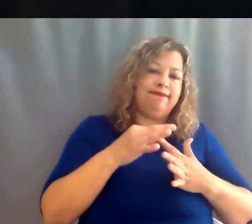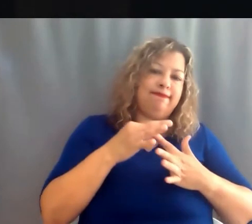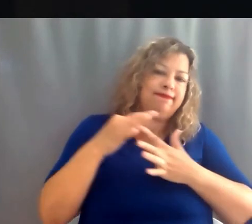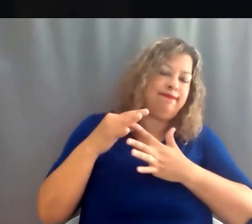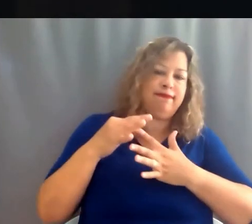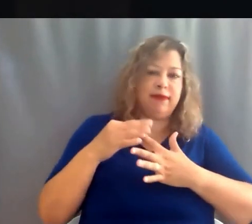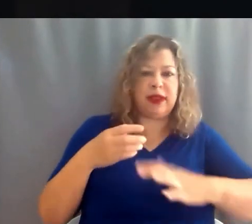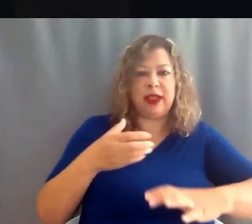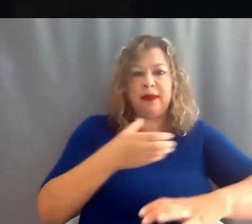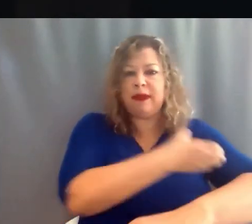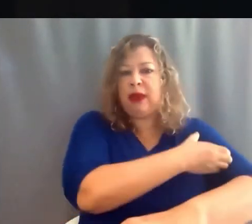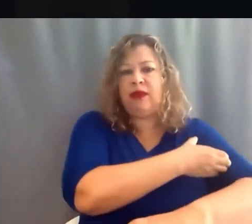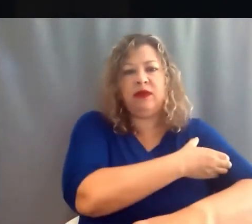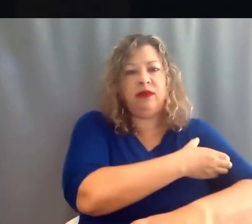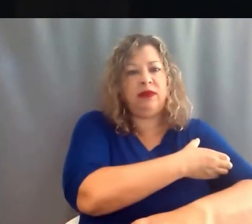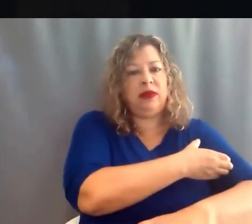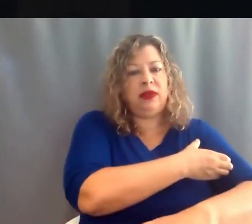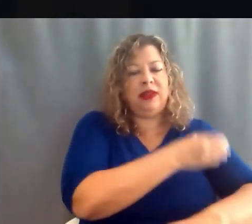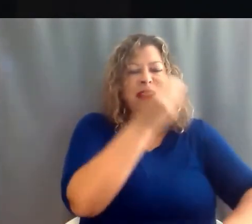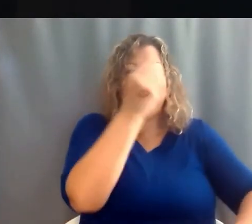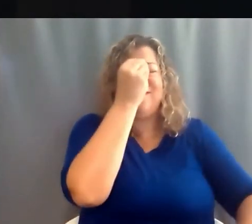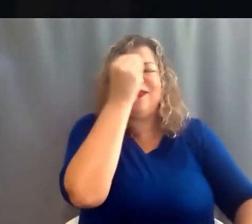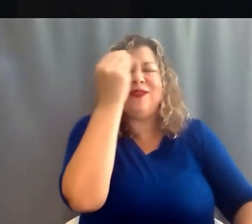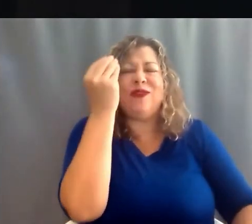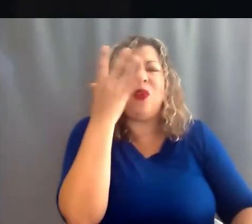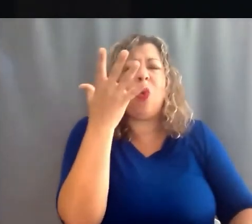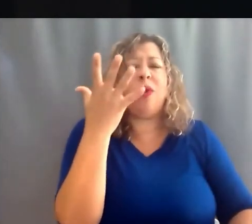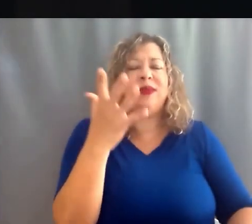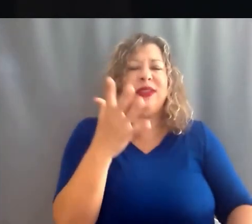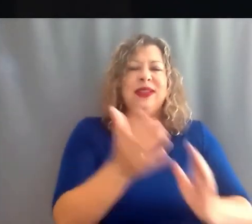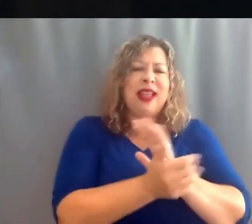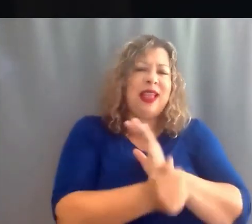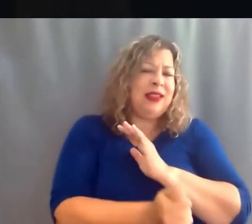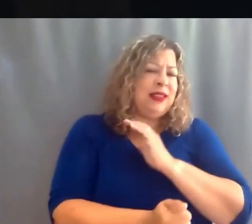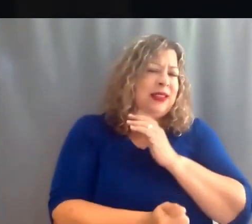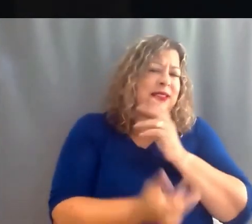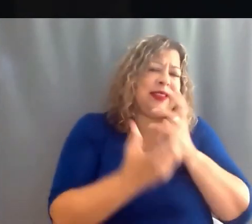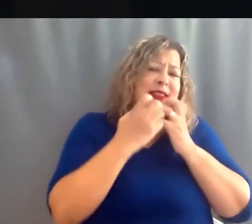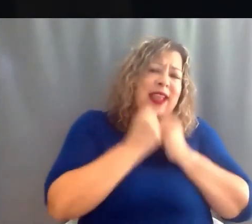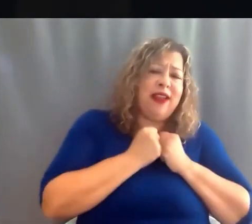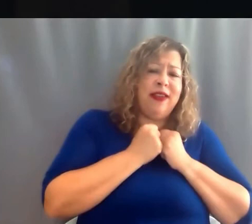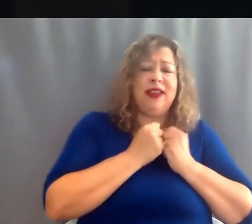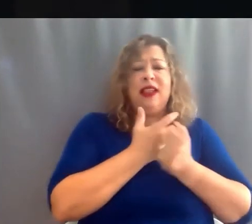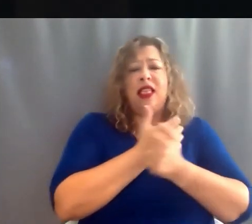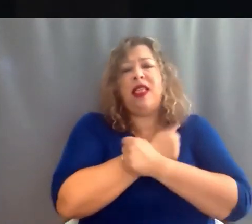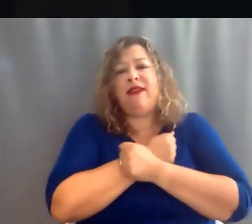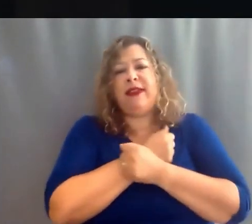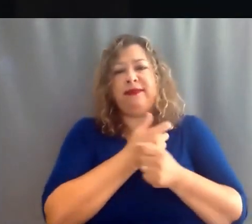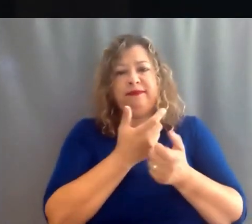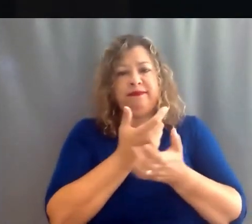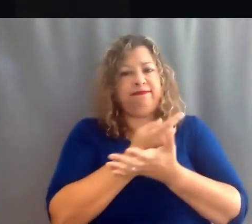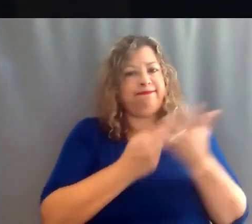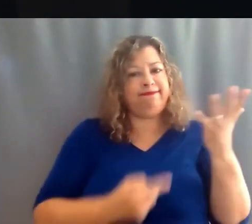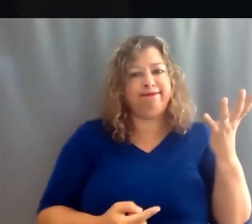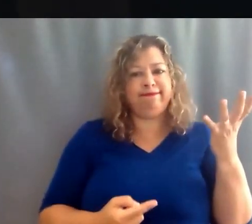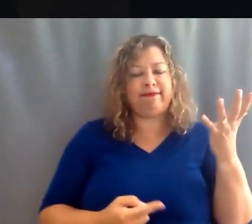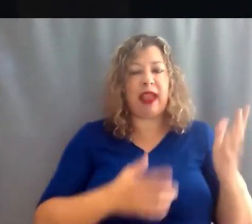So talented. So caring and so loving. And I think that if we all in the world approached the